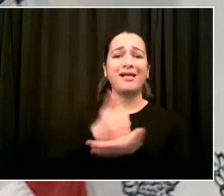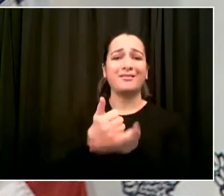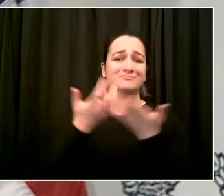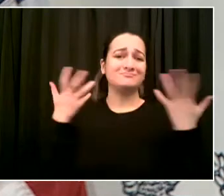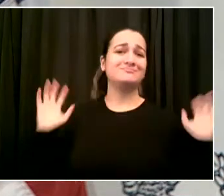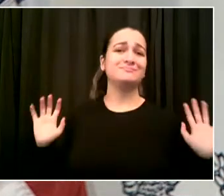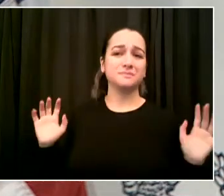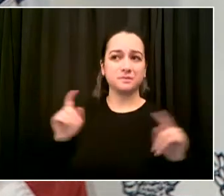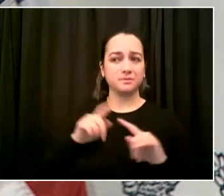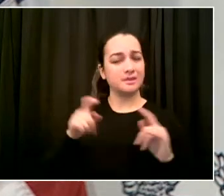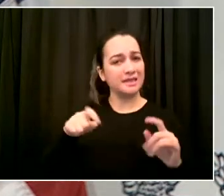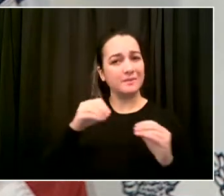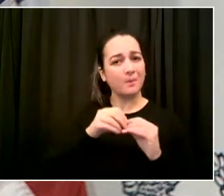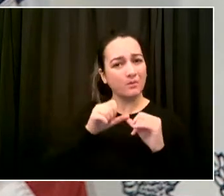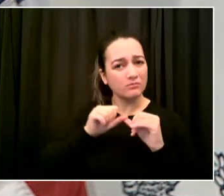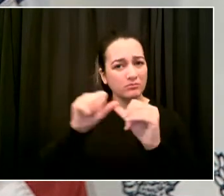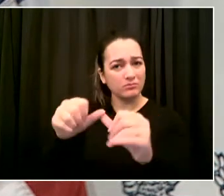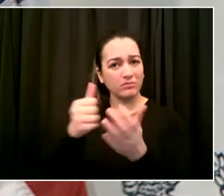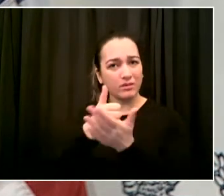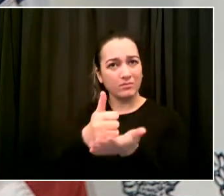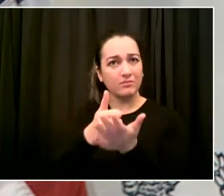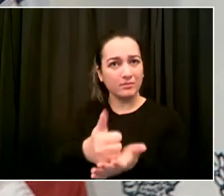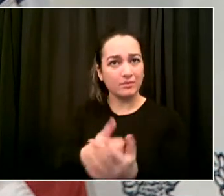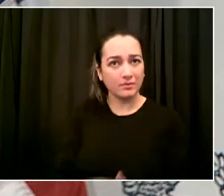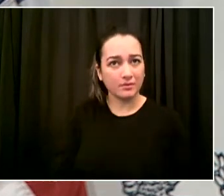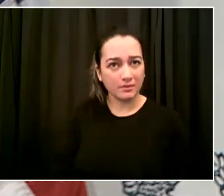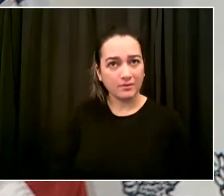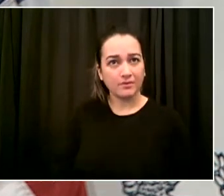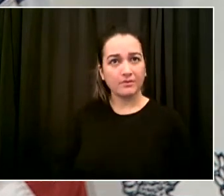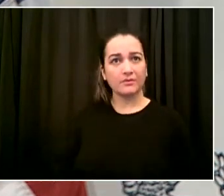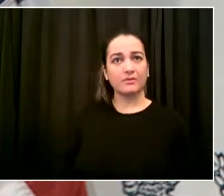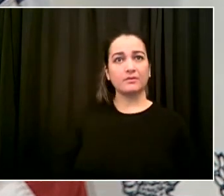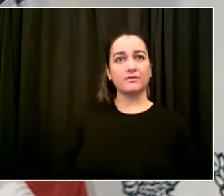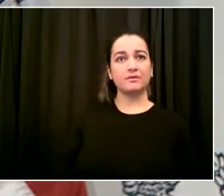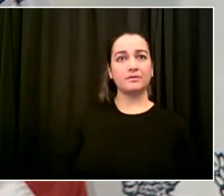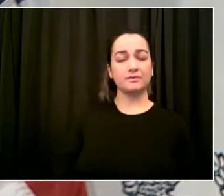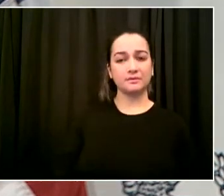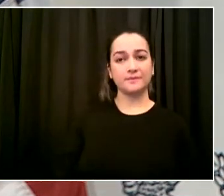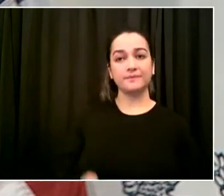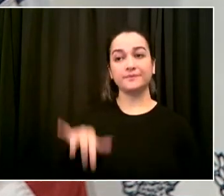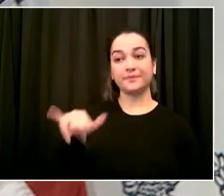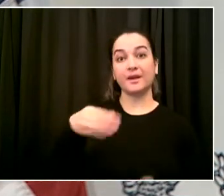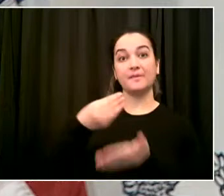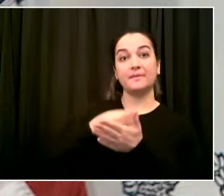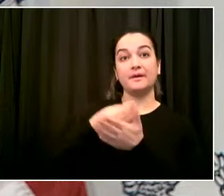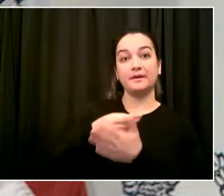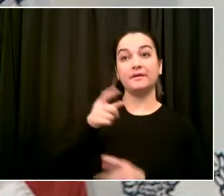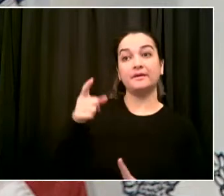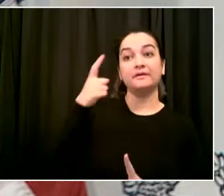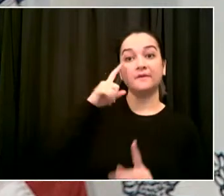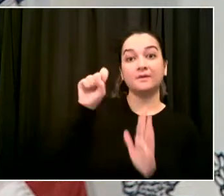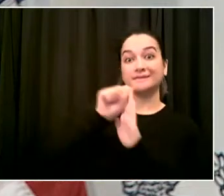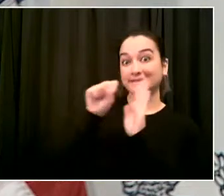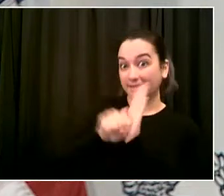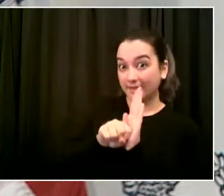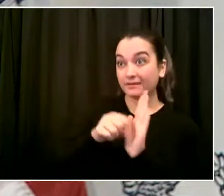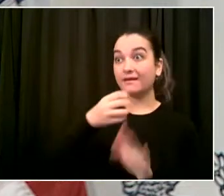STIMULUS THAT MAKES US OWHLELE IN TERMS OF THE CITY AND THE